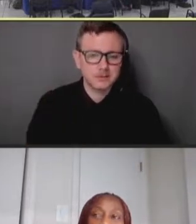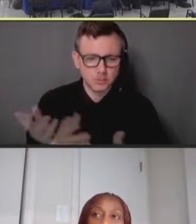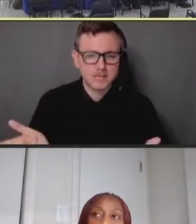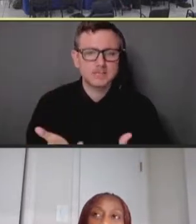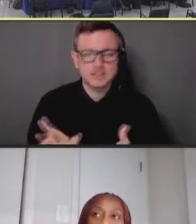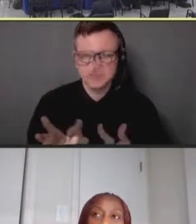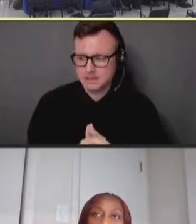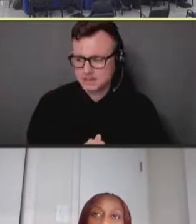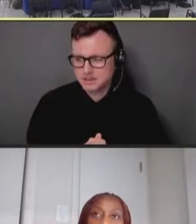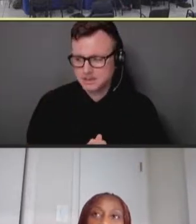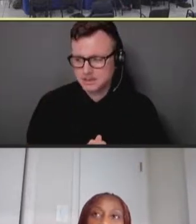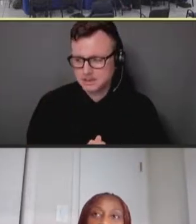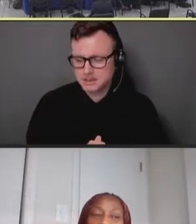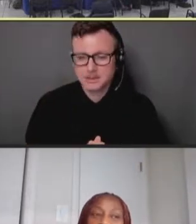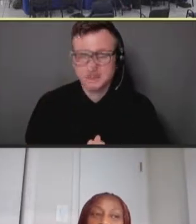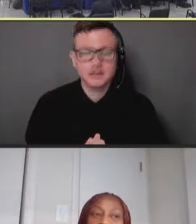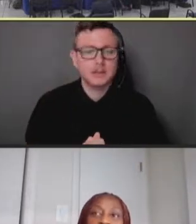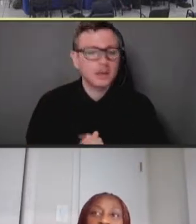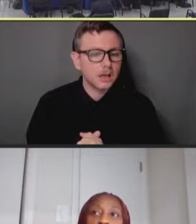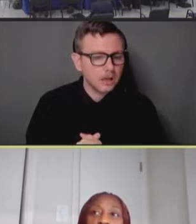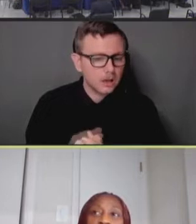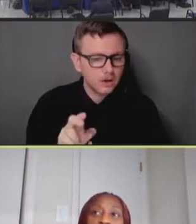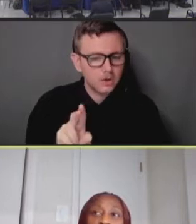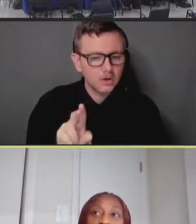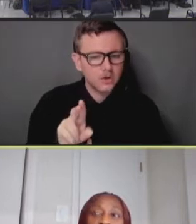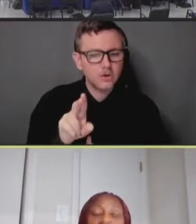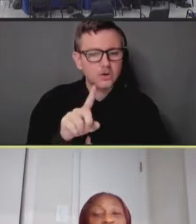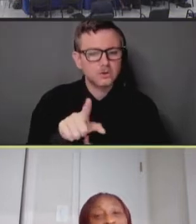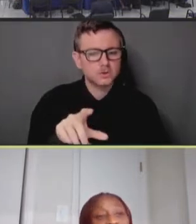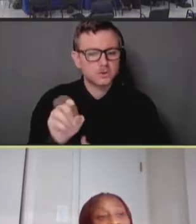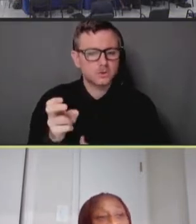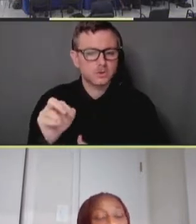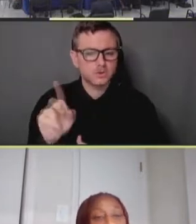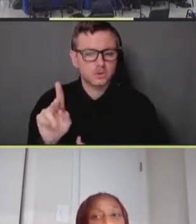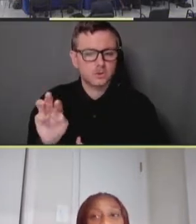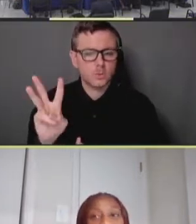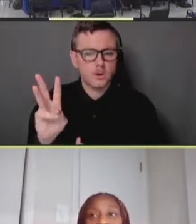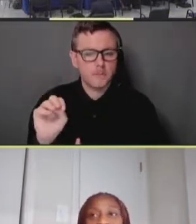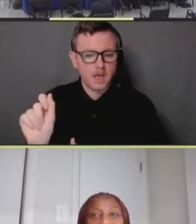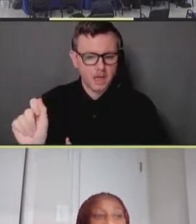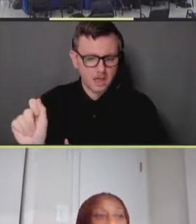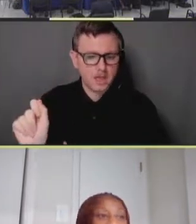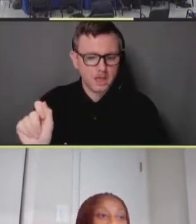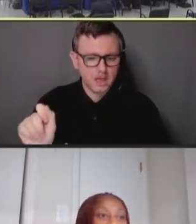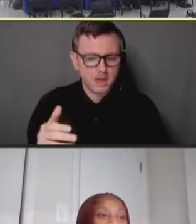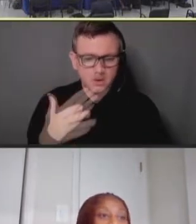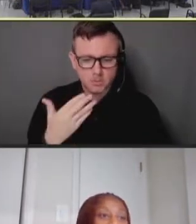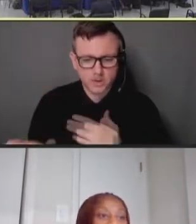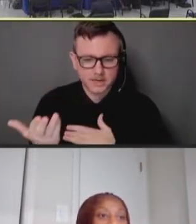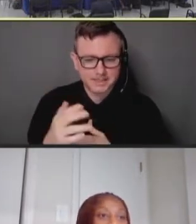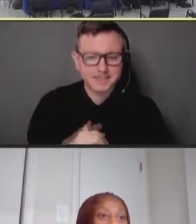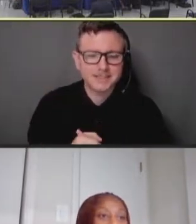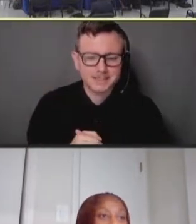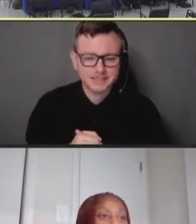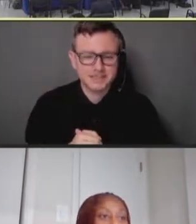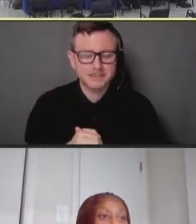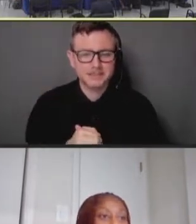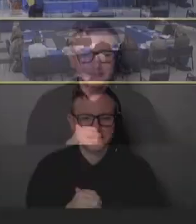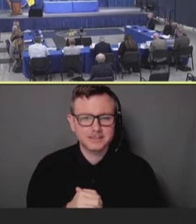Uzo Chukwuma: Good morning. Present. Ann Aikin: Good morning.